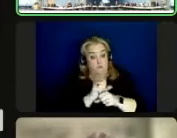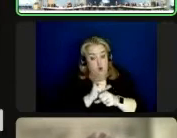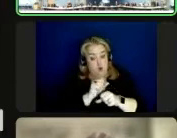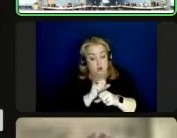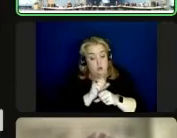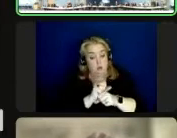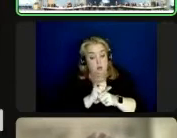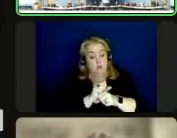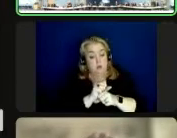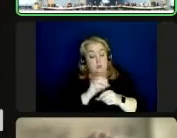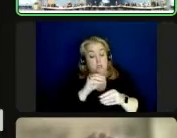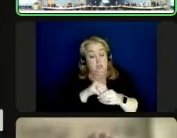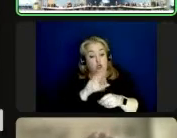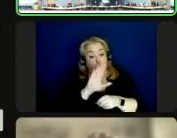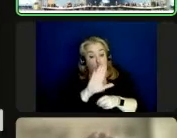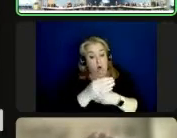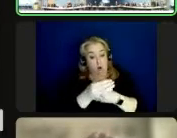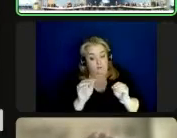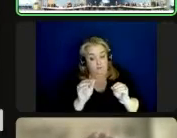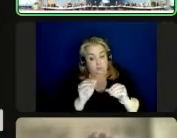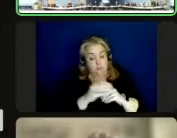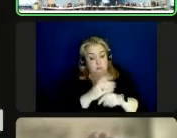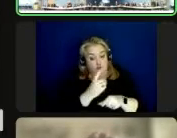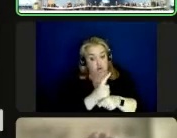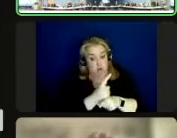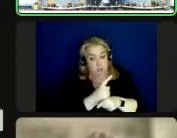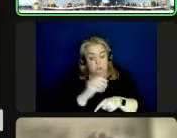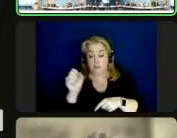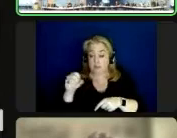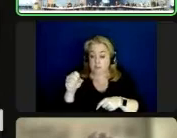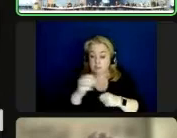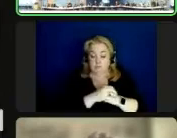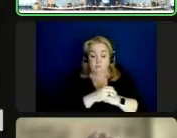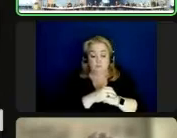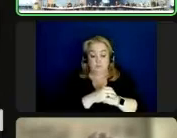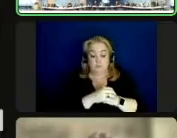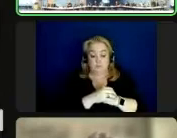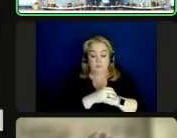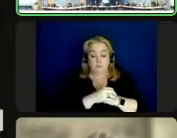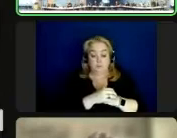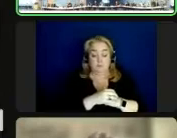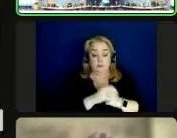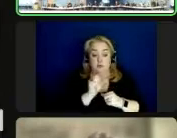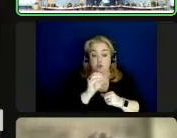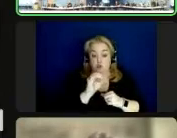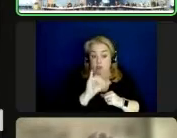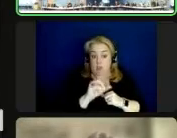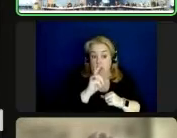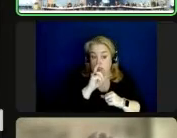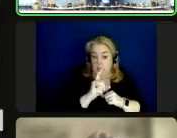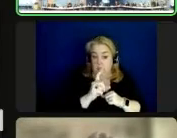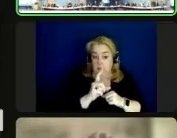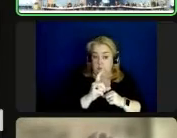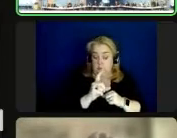QUESTION WITH THE BOND PASSING THERE IS A TON OF WORK TO BE